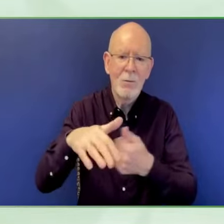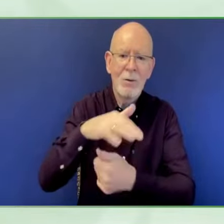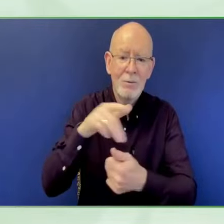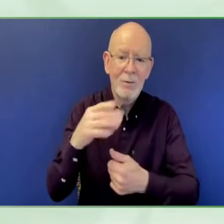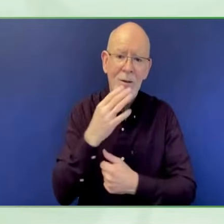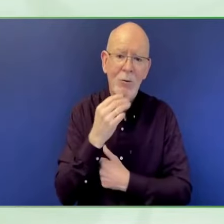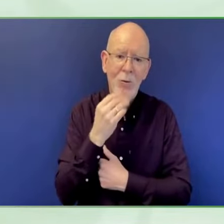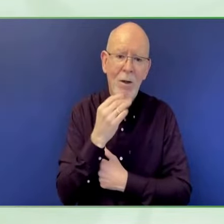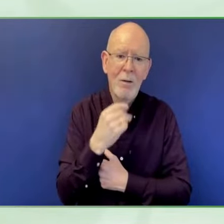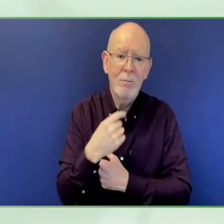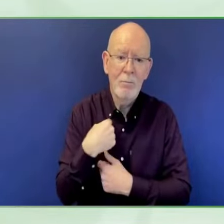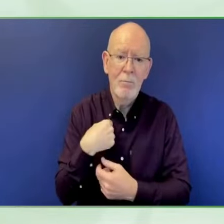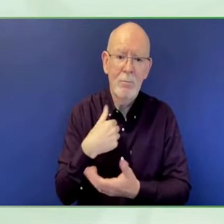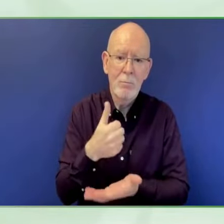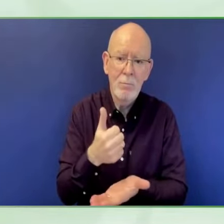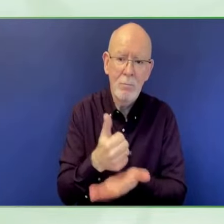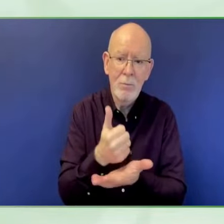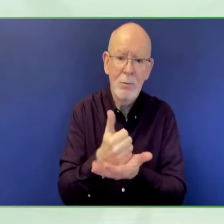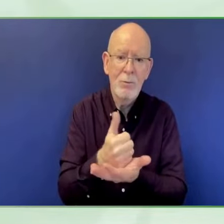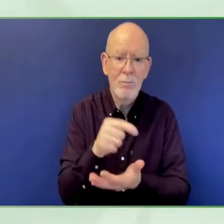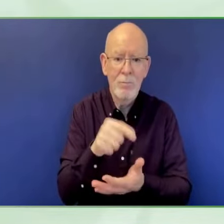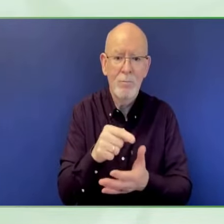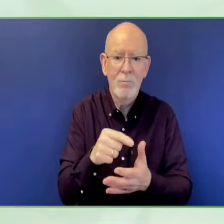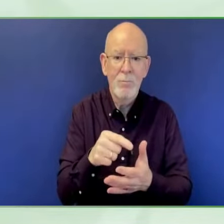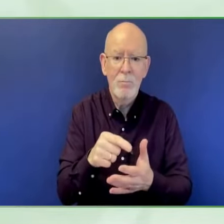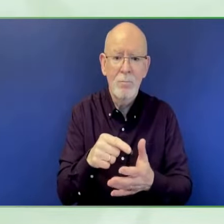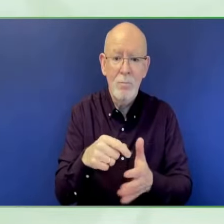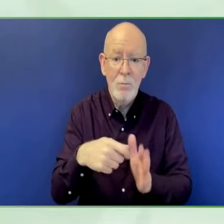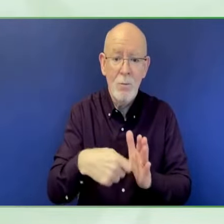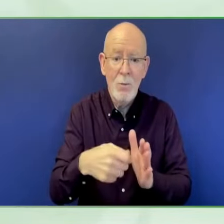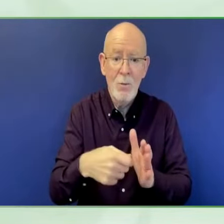Thank you and we hope to hear more about that project of course.